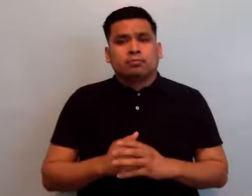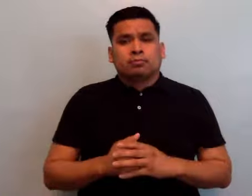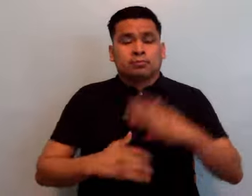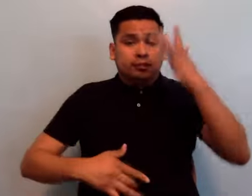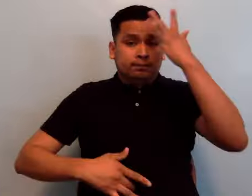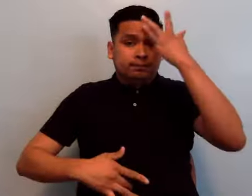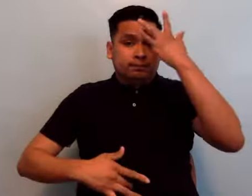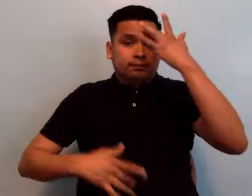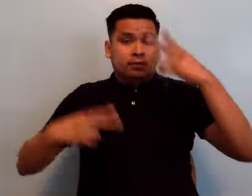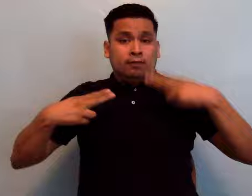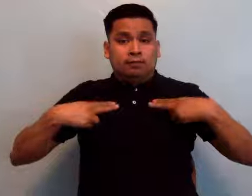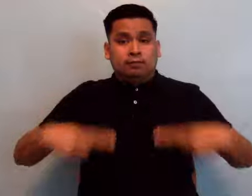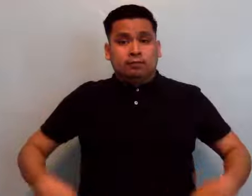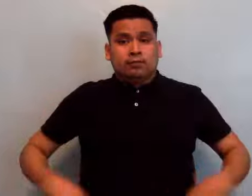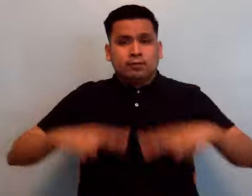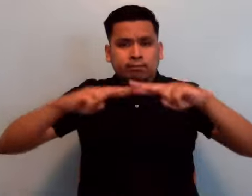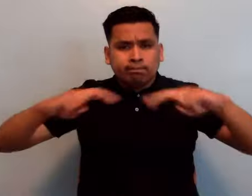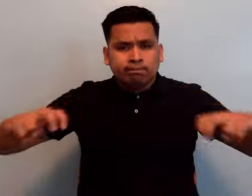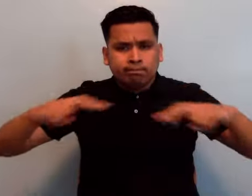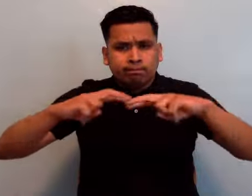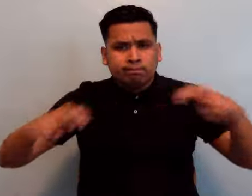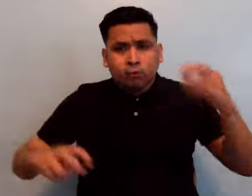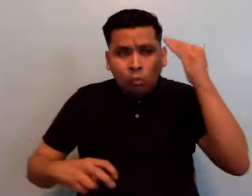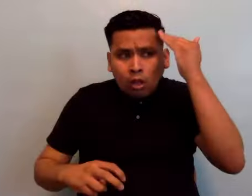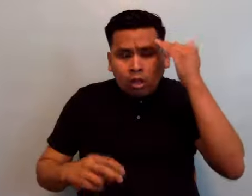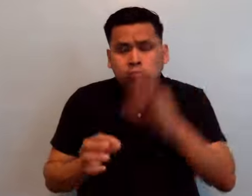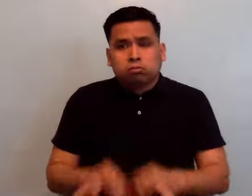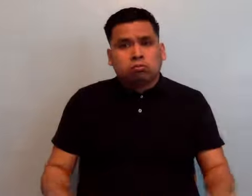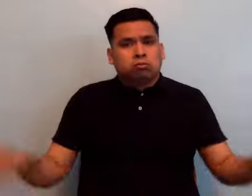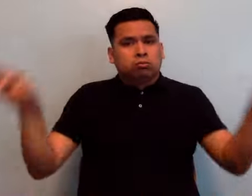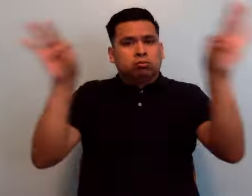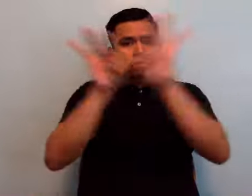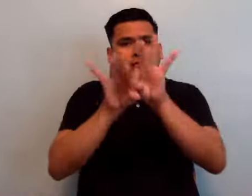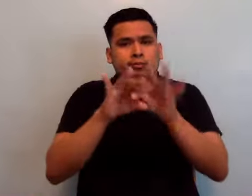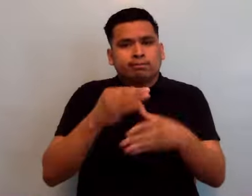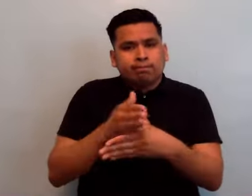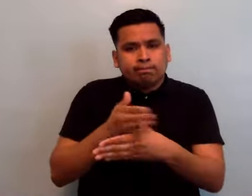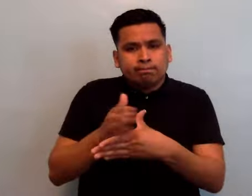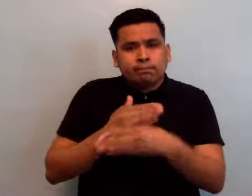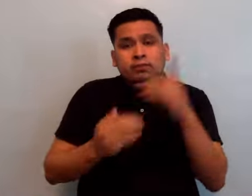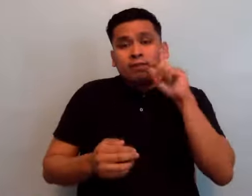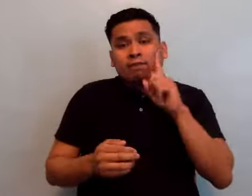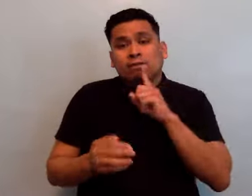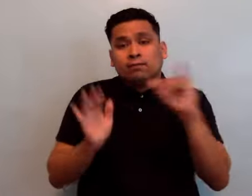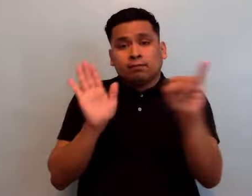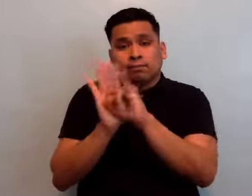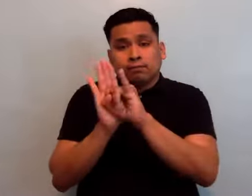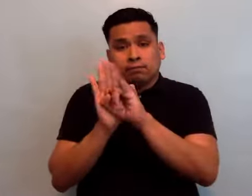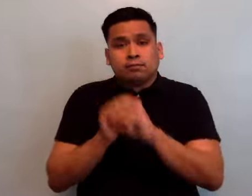and share about Deaf Identity at mental health assessments.